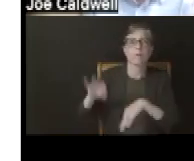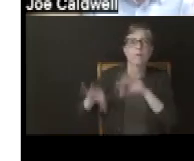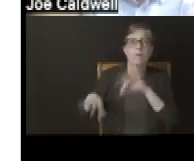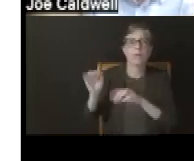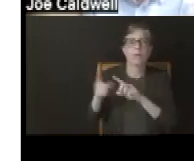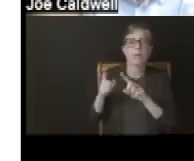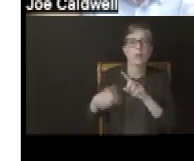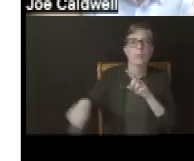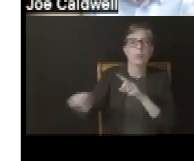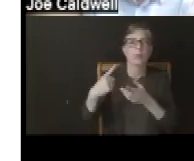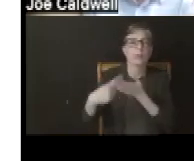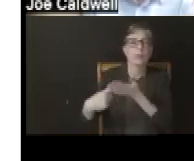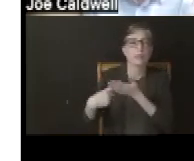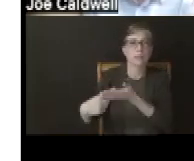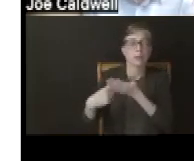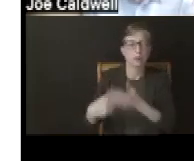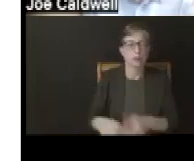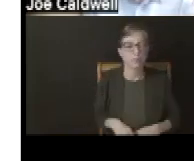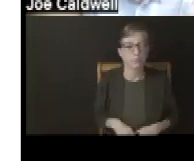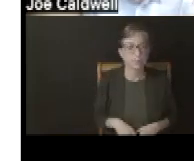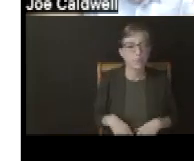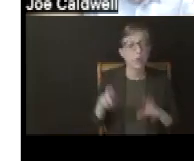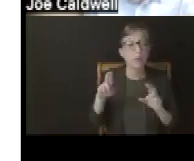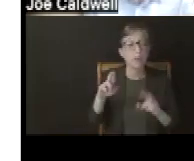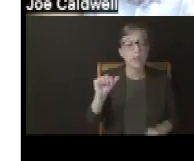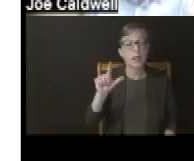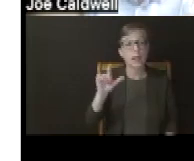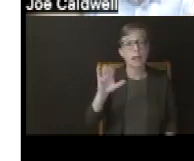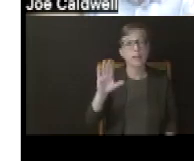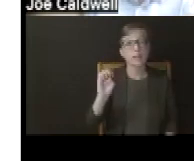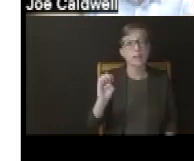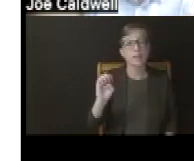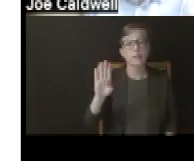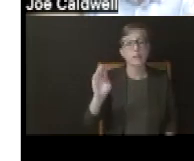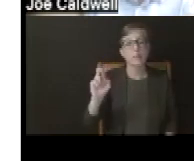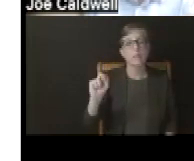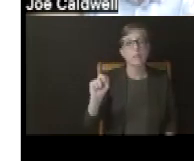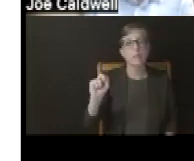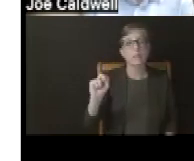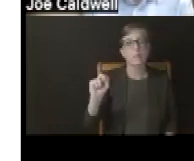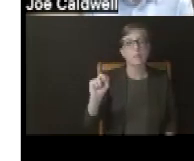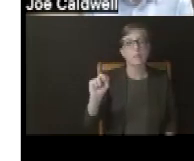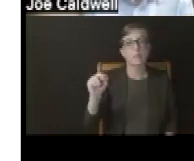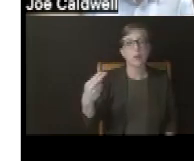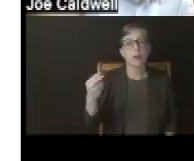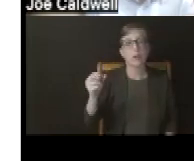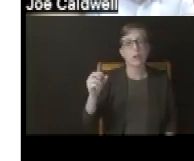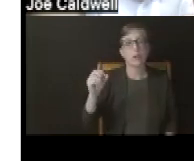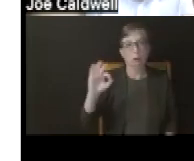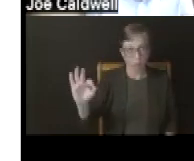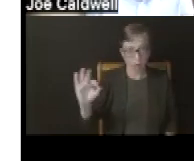Alison Barkov from the Administration for Community Living on to share her perspectives.